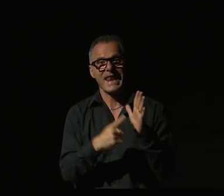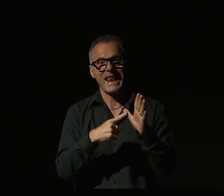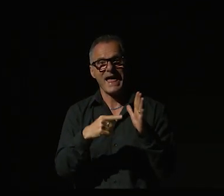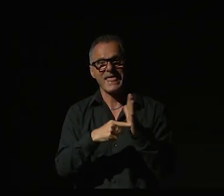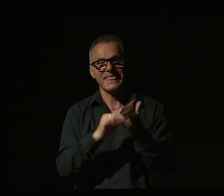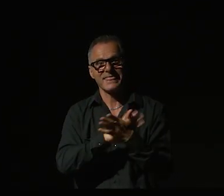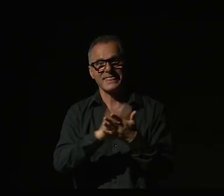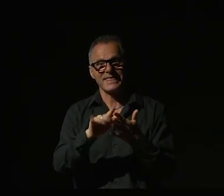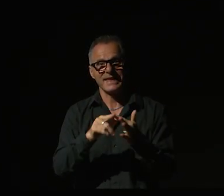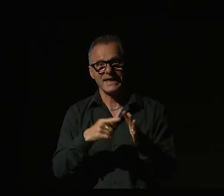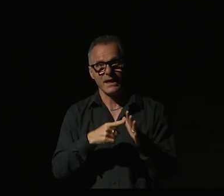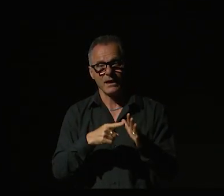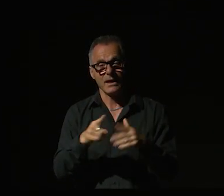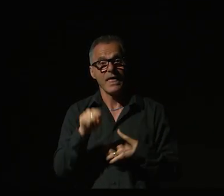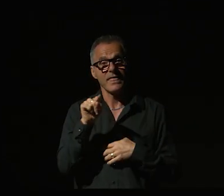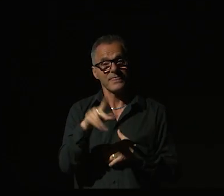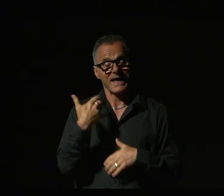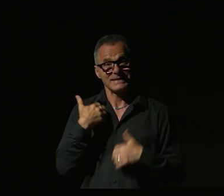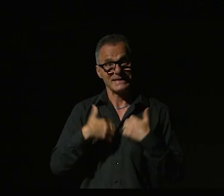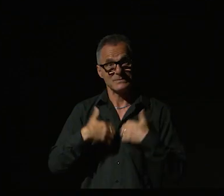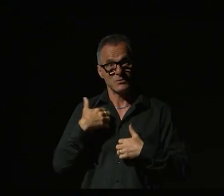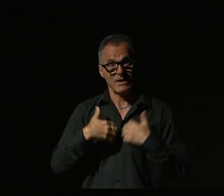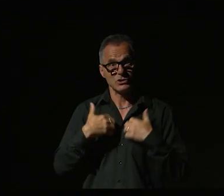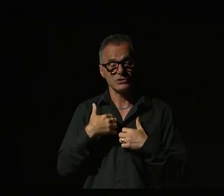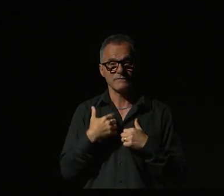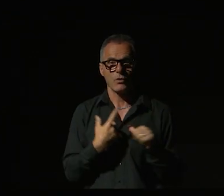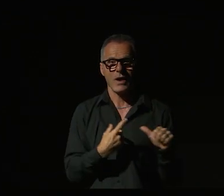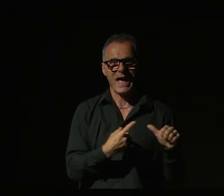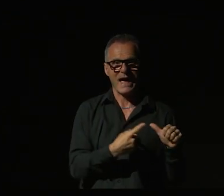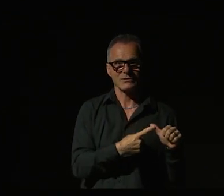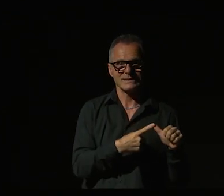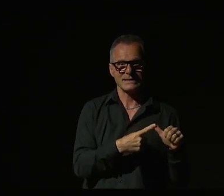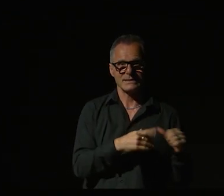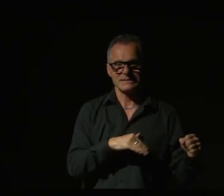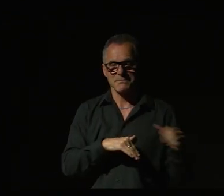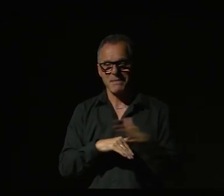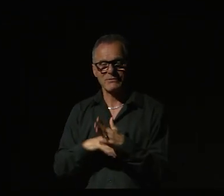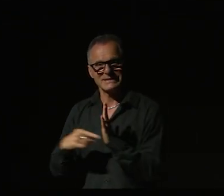It was the direct inspiration for Agostino's marine thiasus